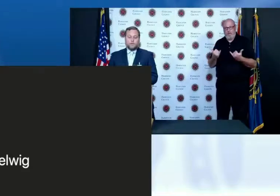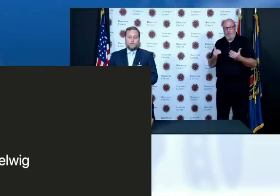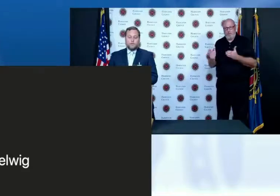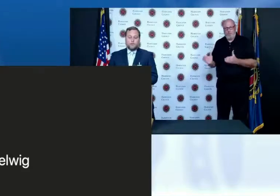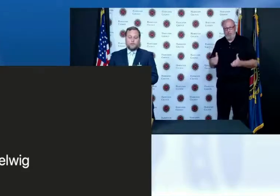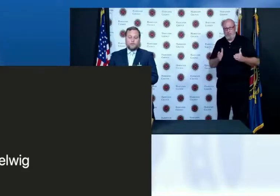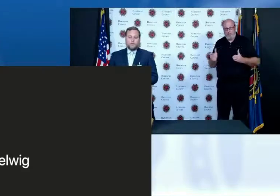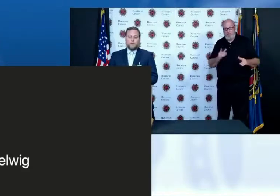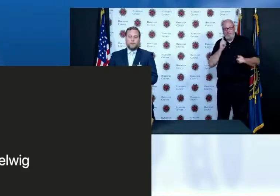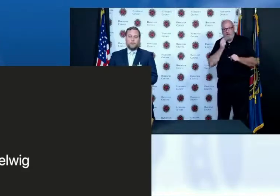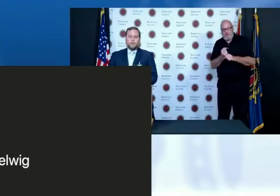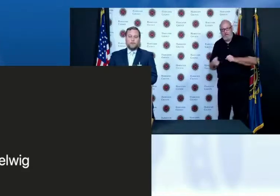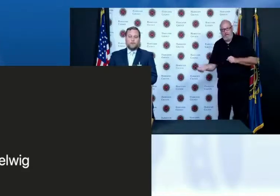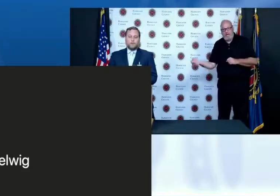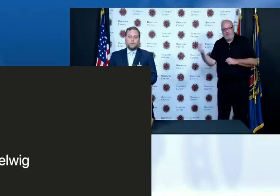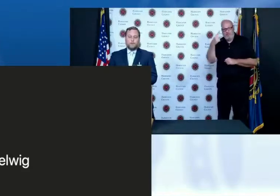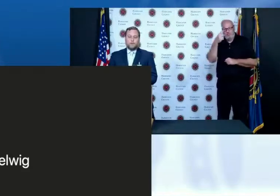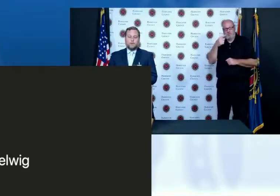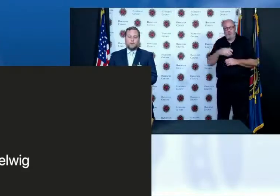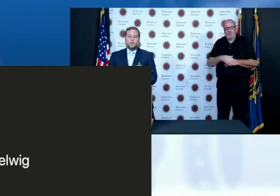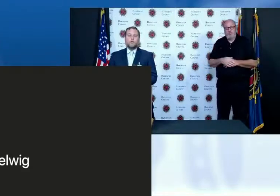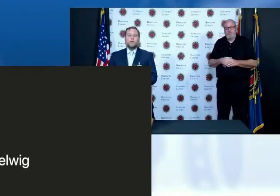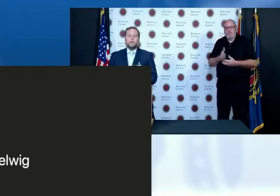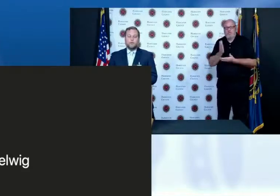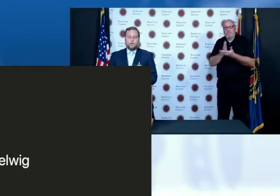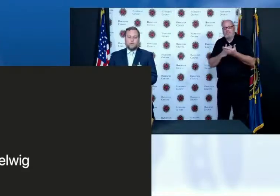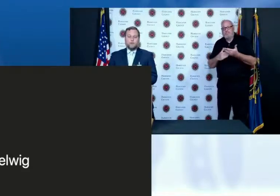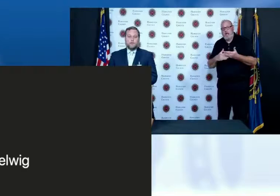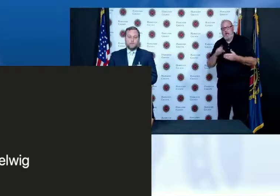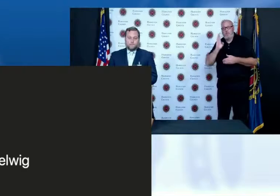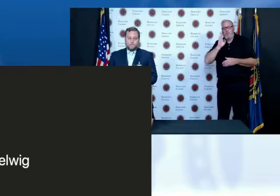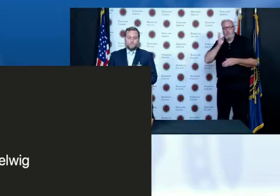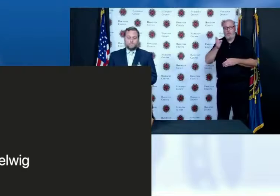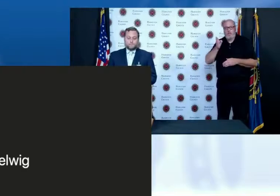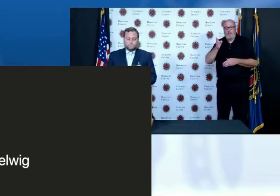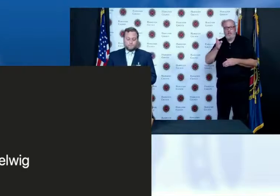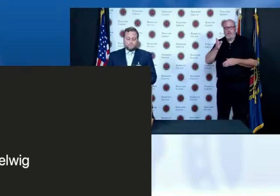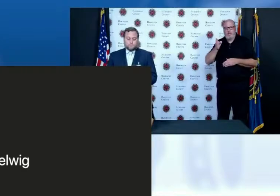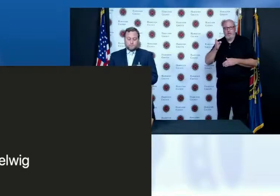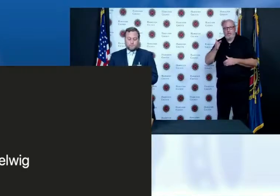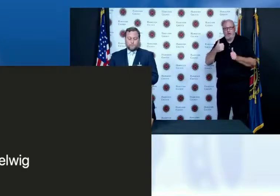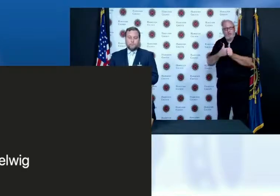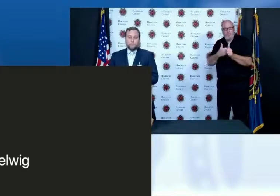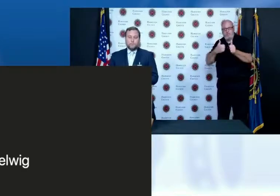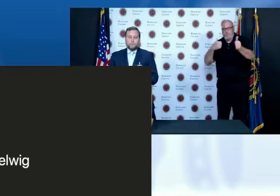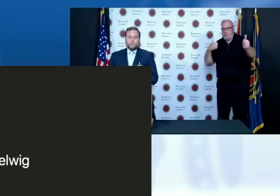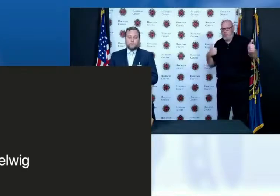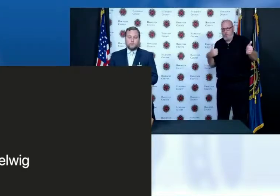offer a virtual option so only going five days a week in person are you working with any schools